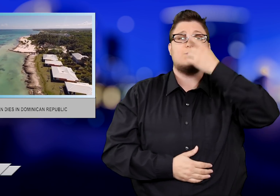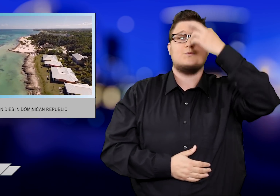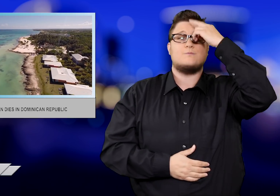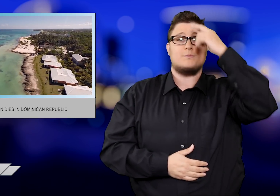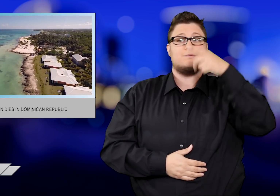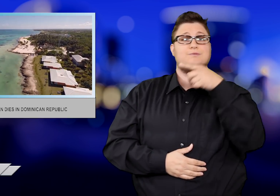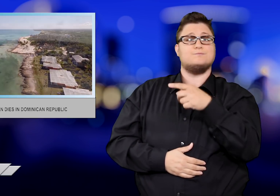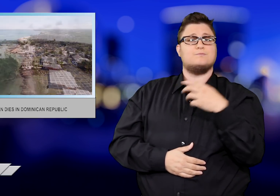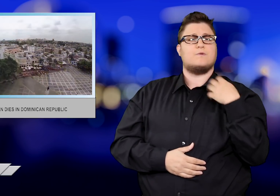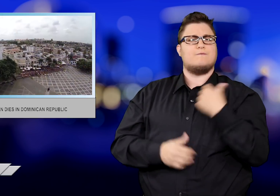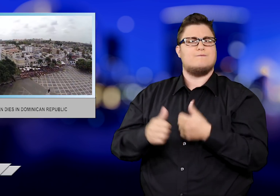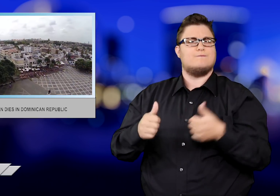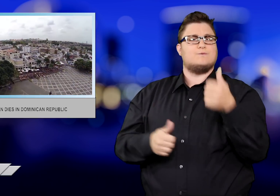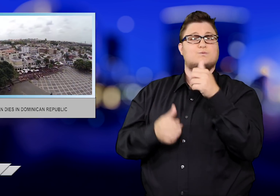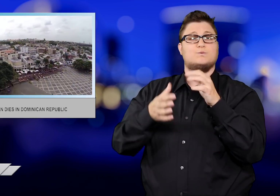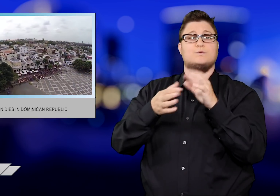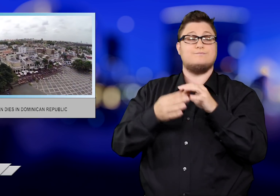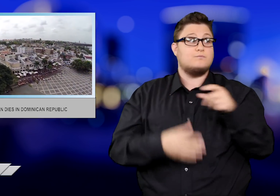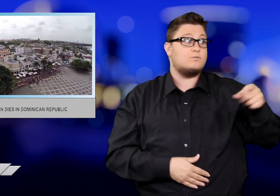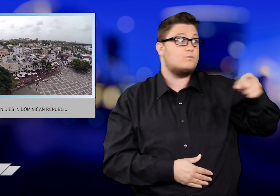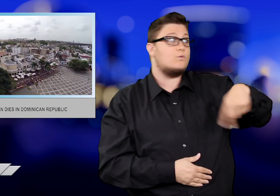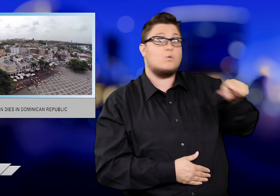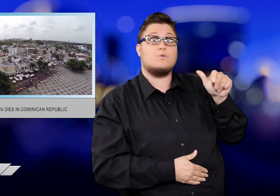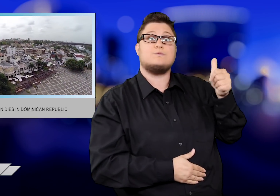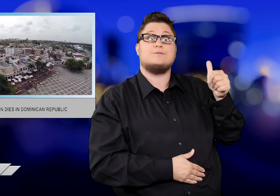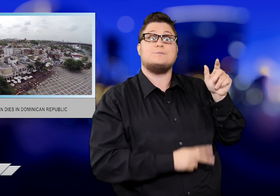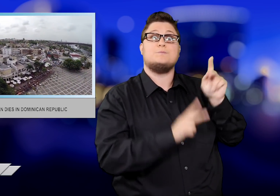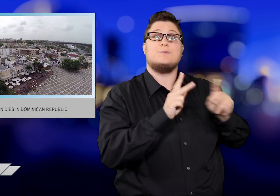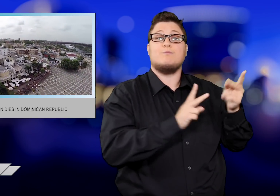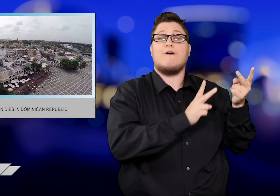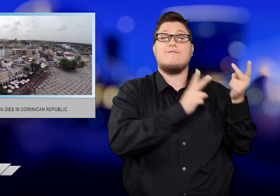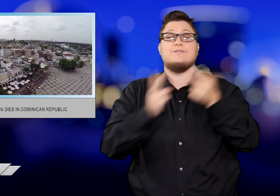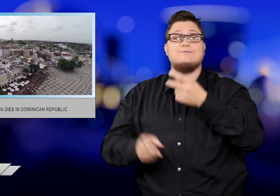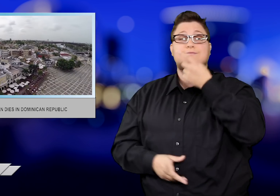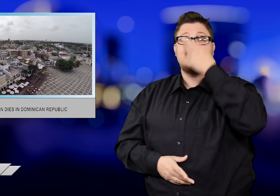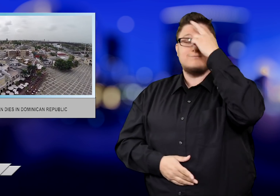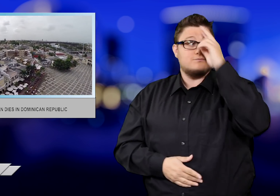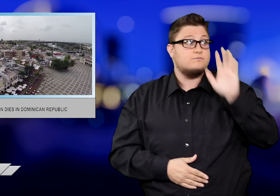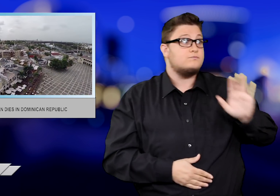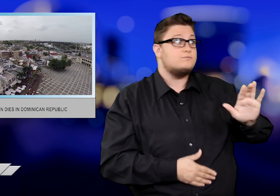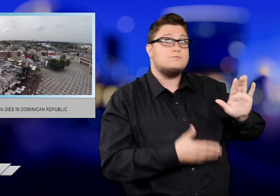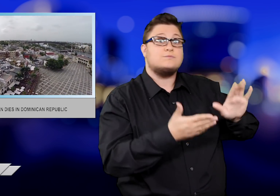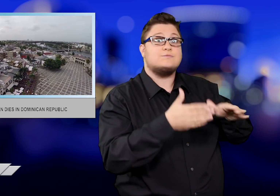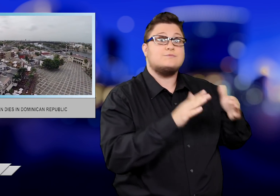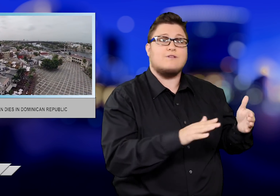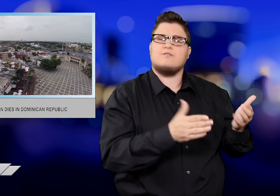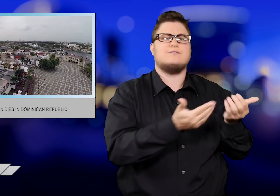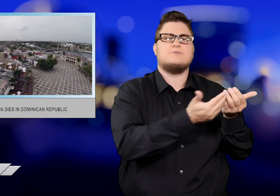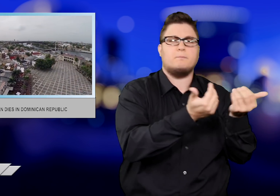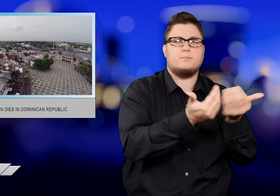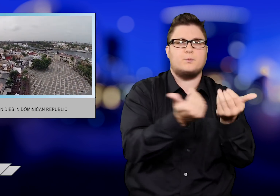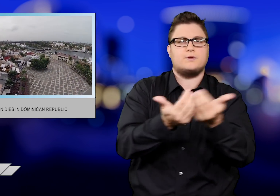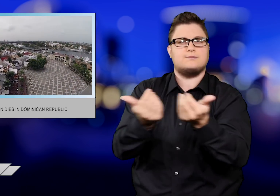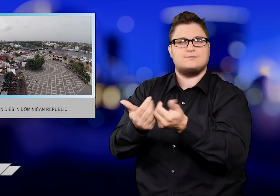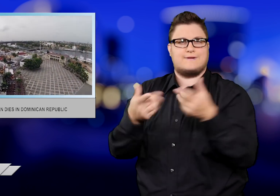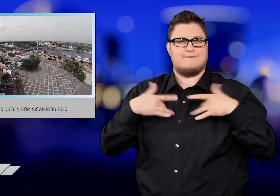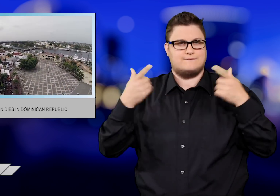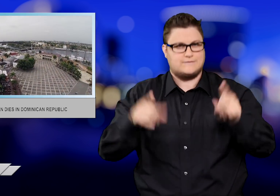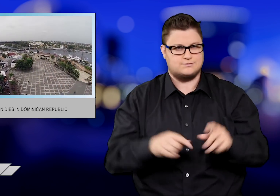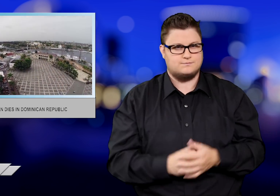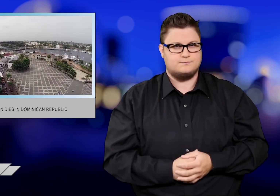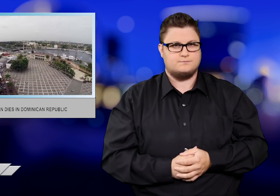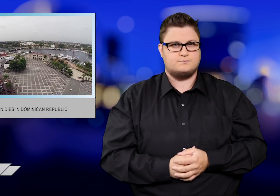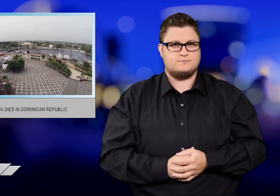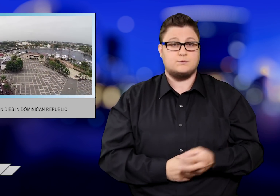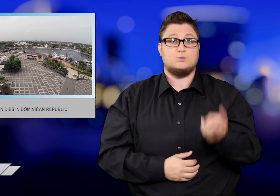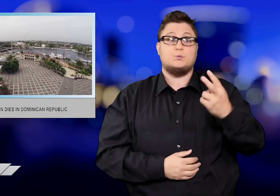Dominican Republic officials said that the 10 traveler deaths are isolated events.